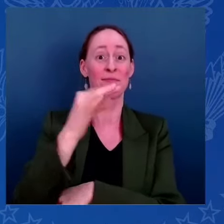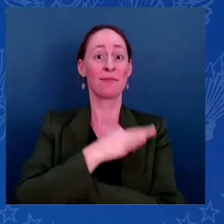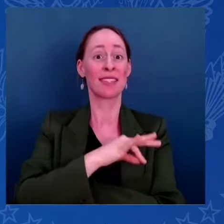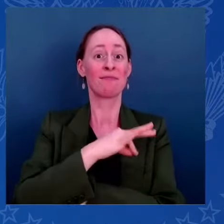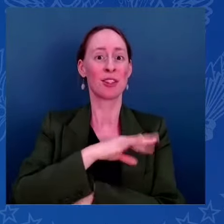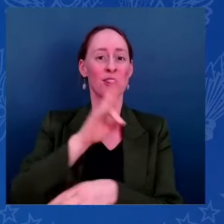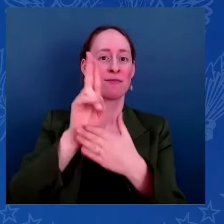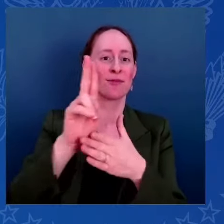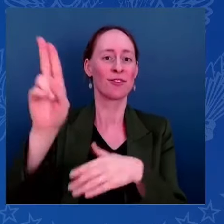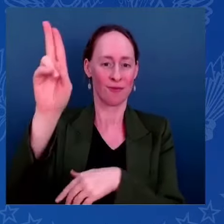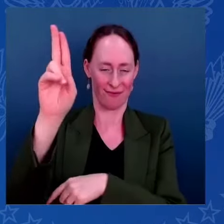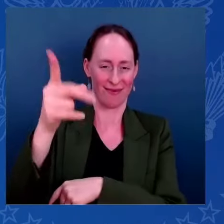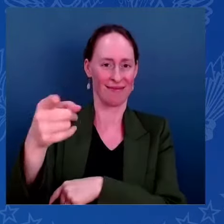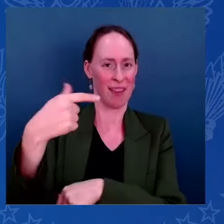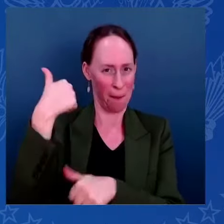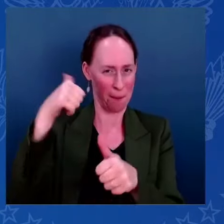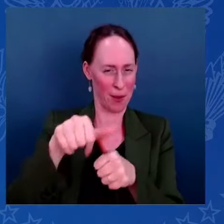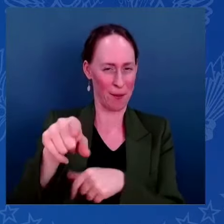without having to pay tuition, by the way.